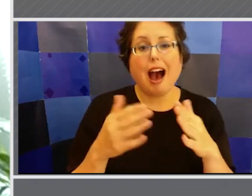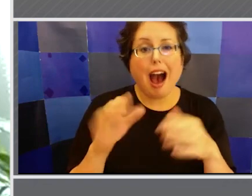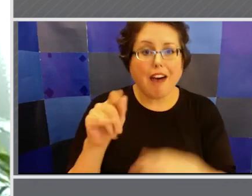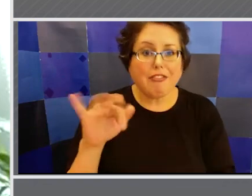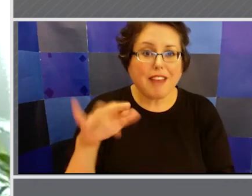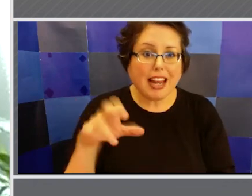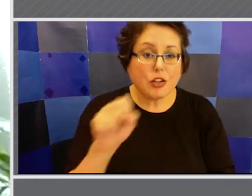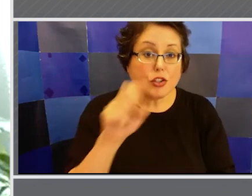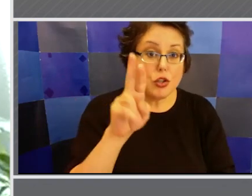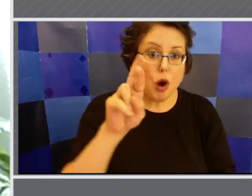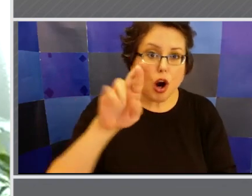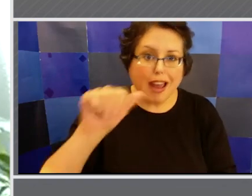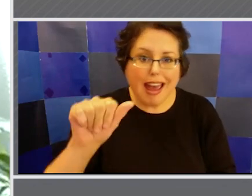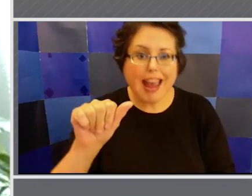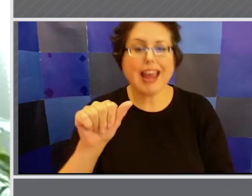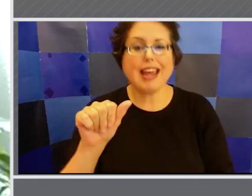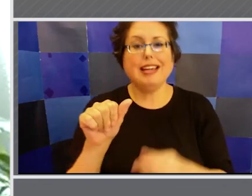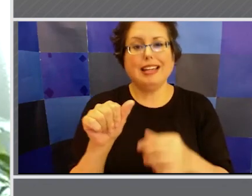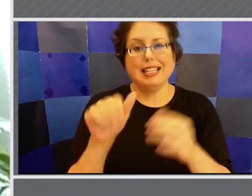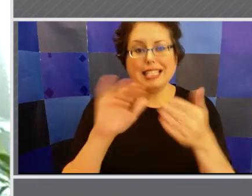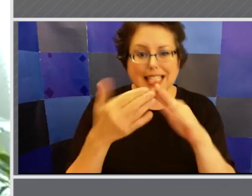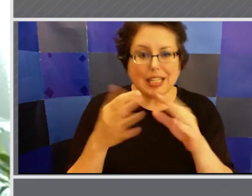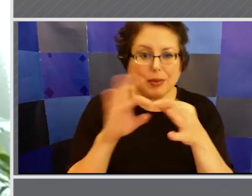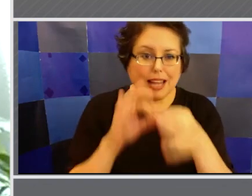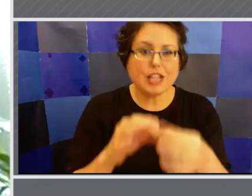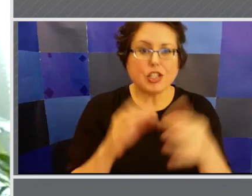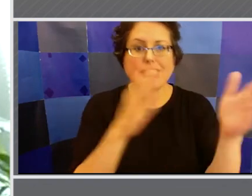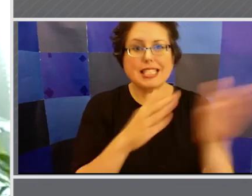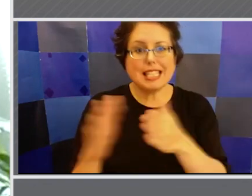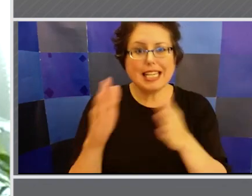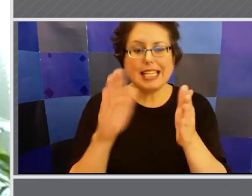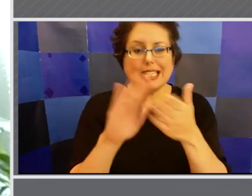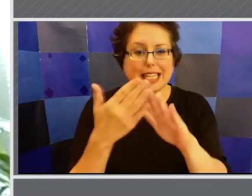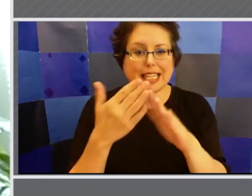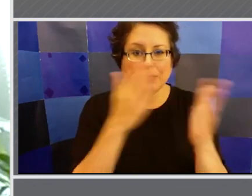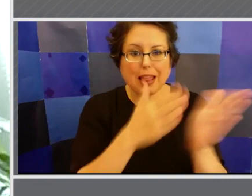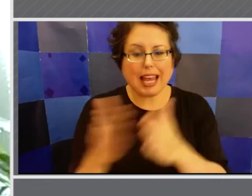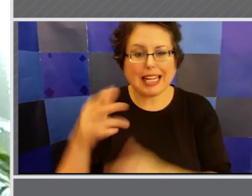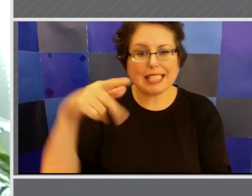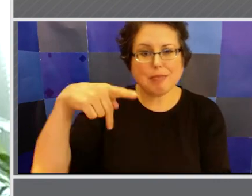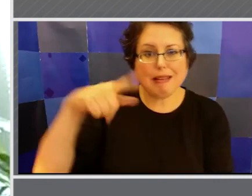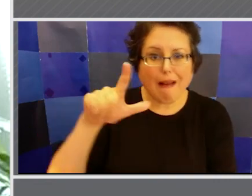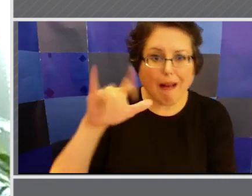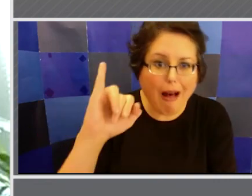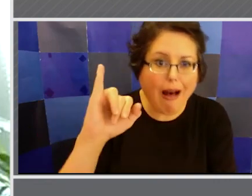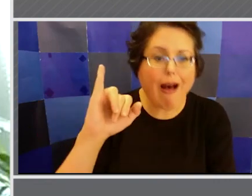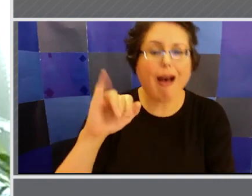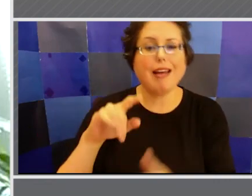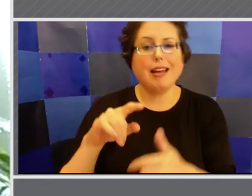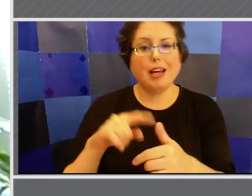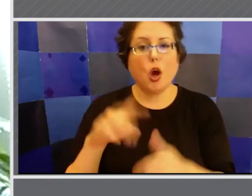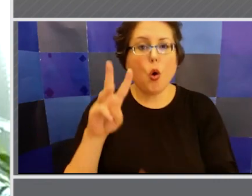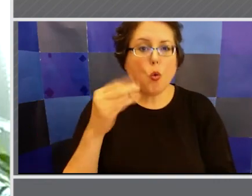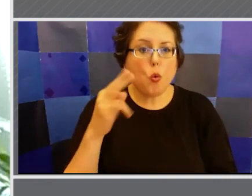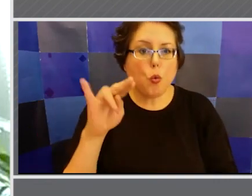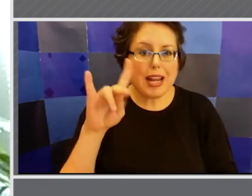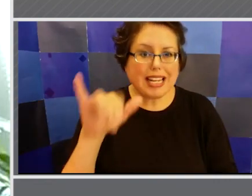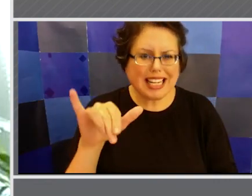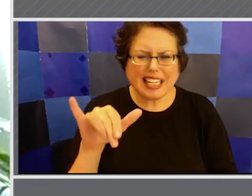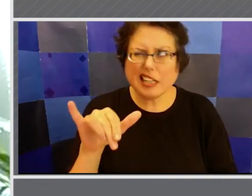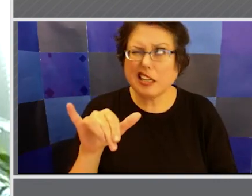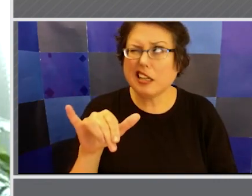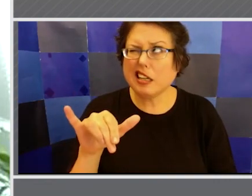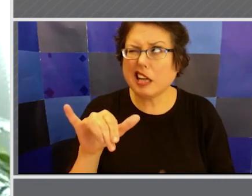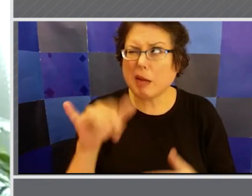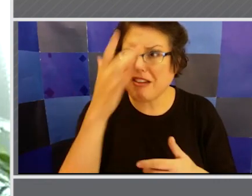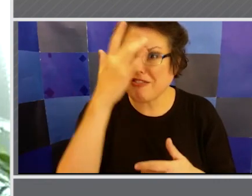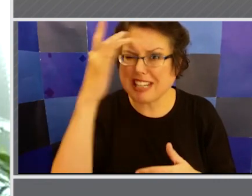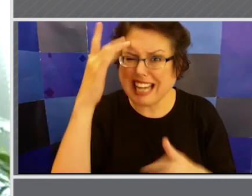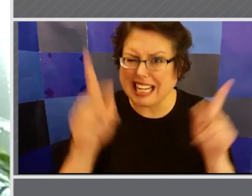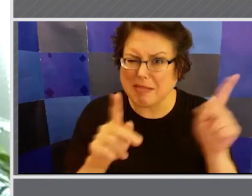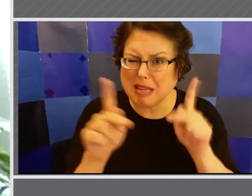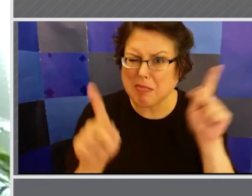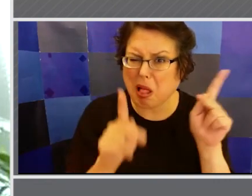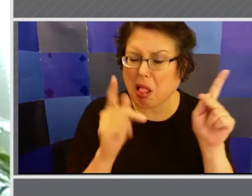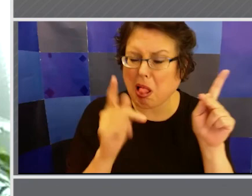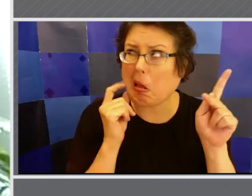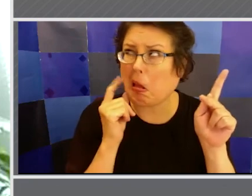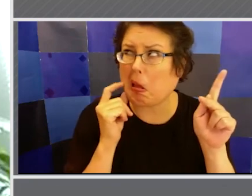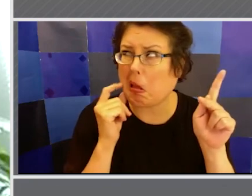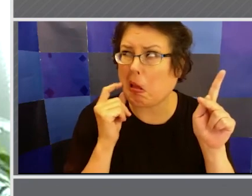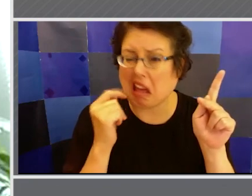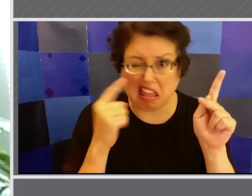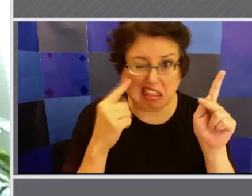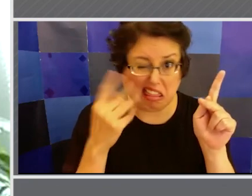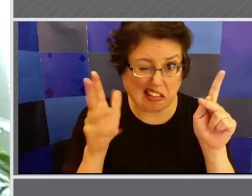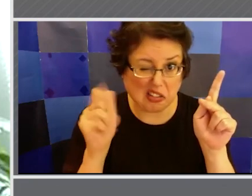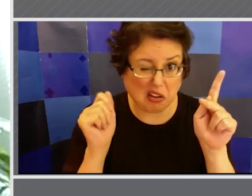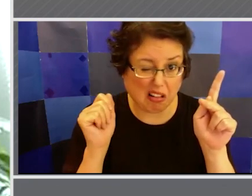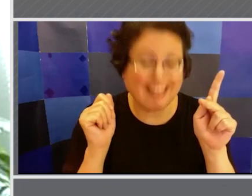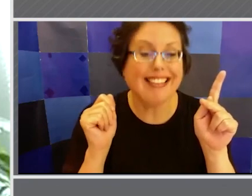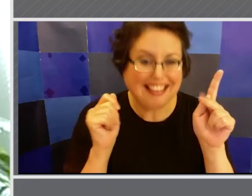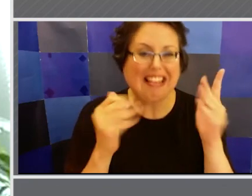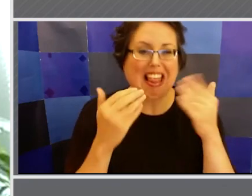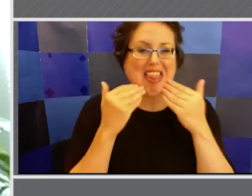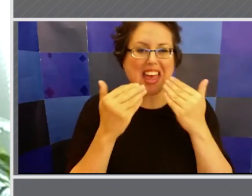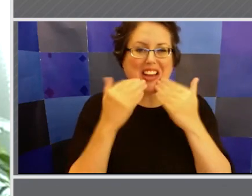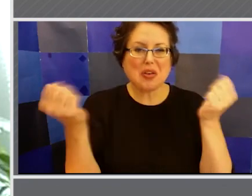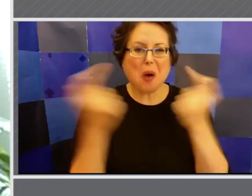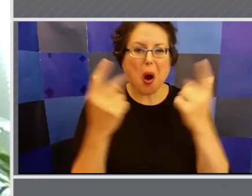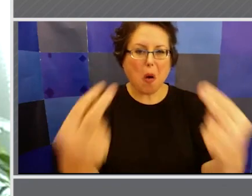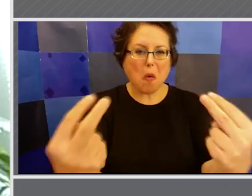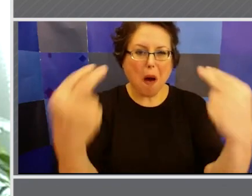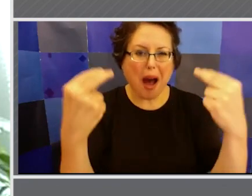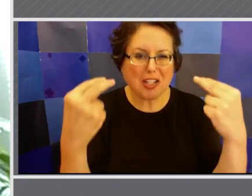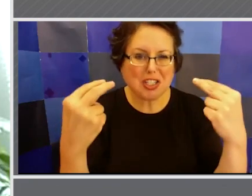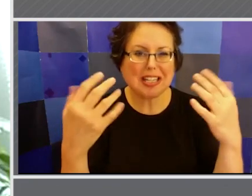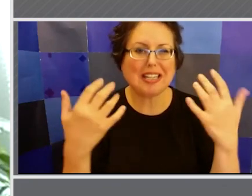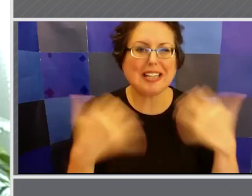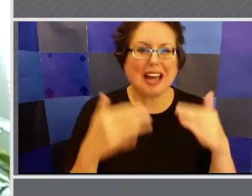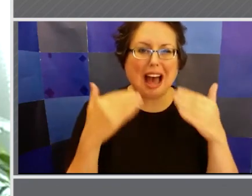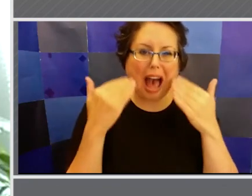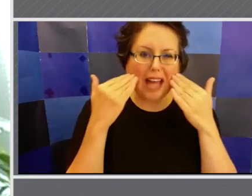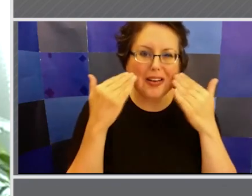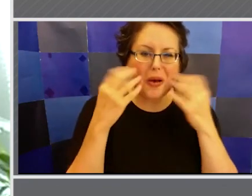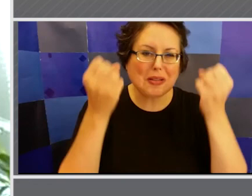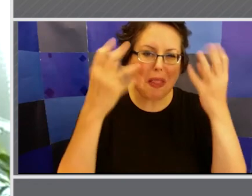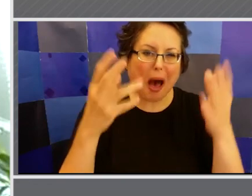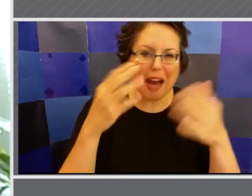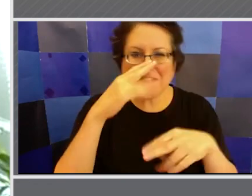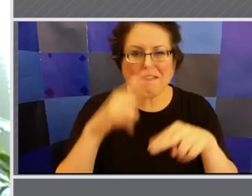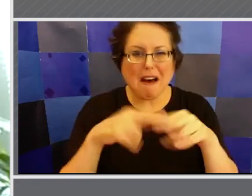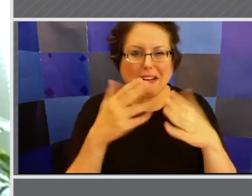human relations city planning permits licenses